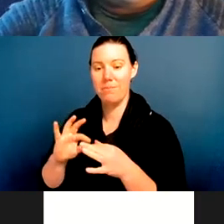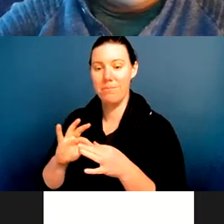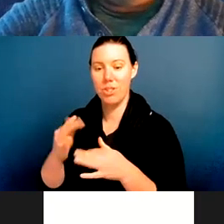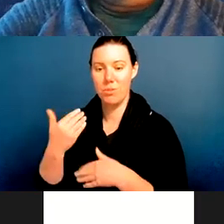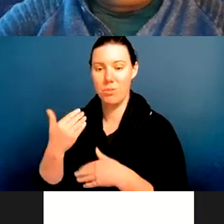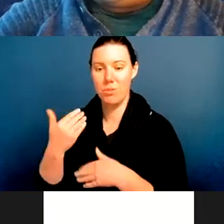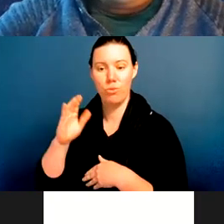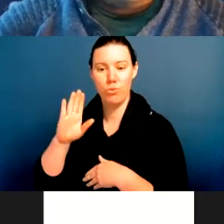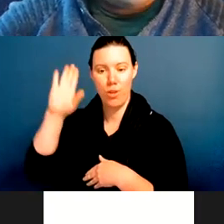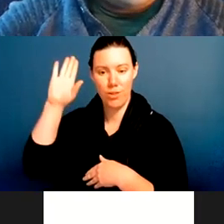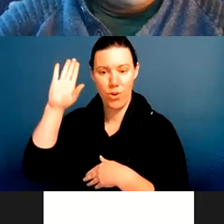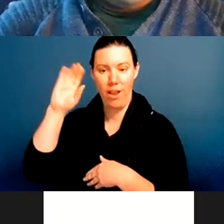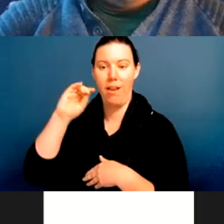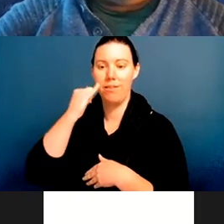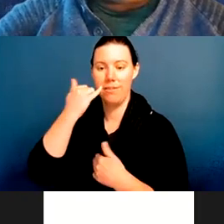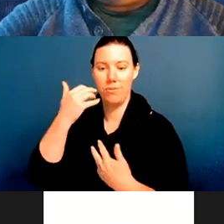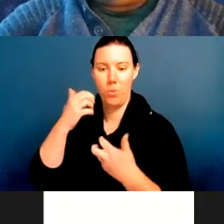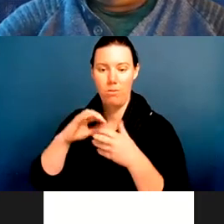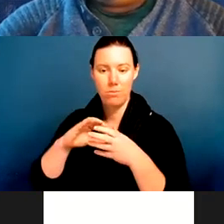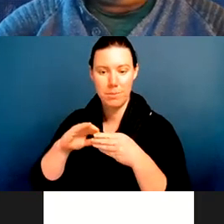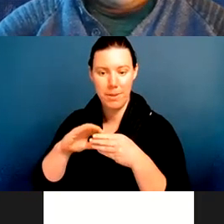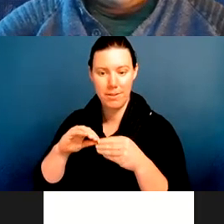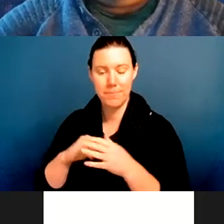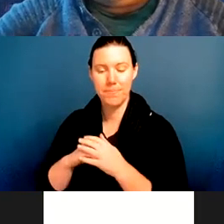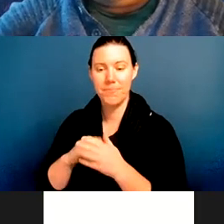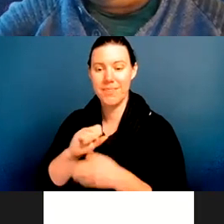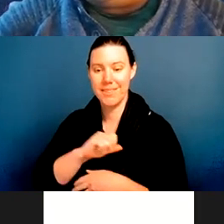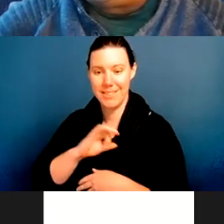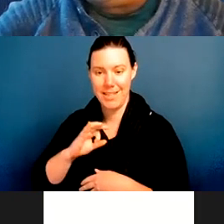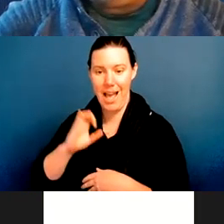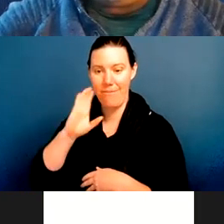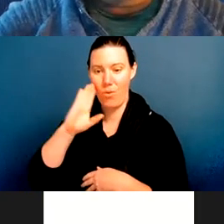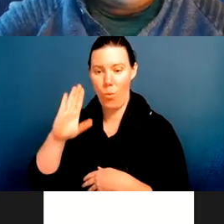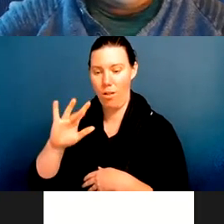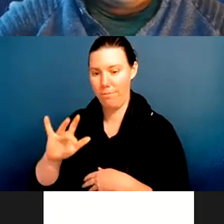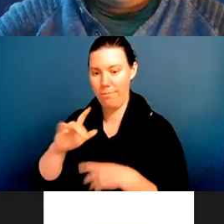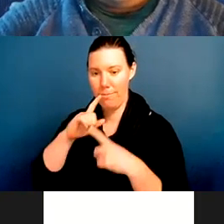Staff will unmute you. Please be aware of the time you use when you are speaking.